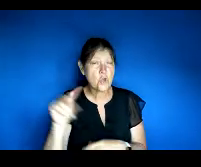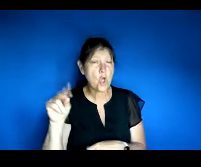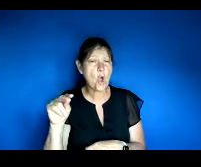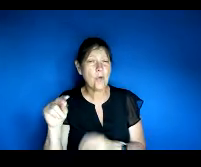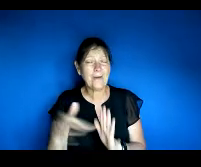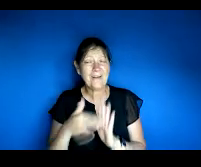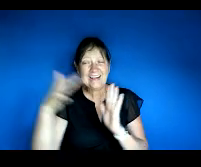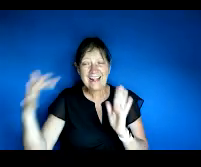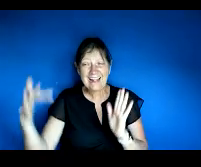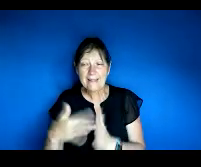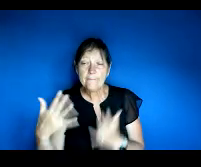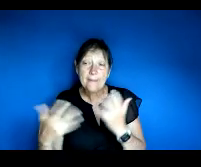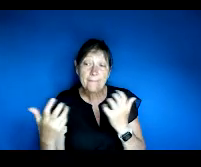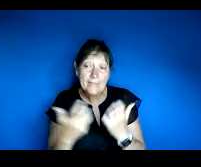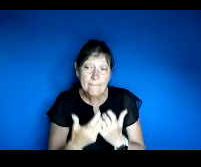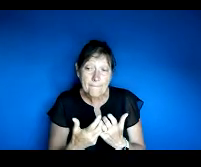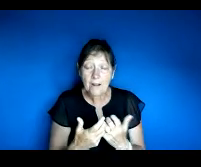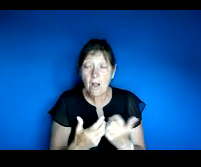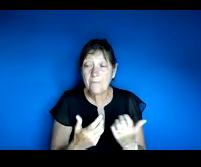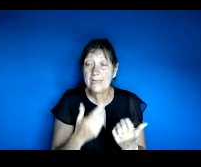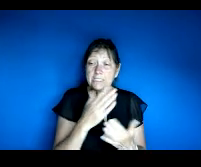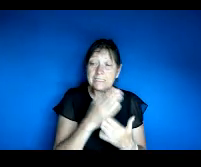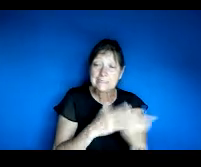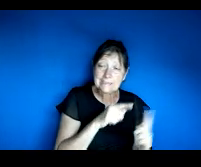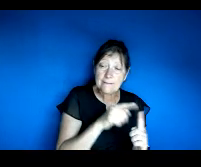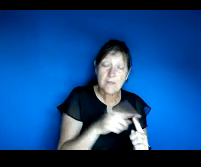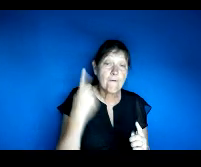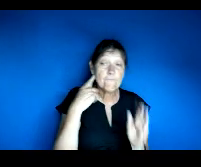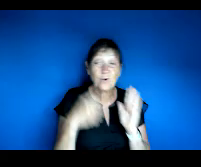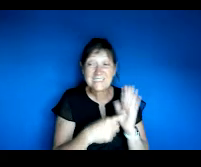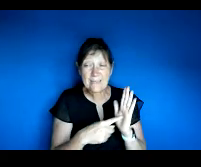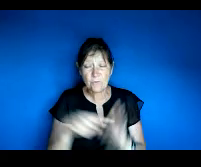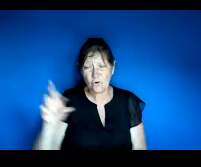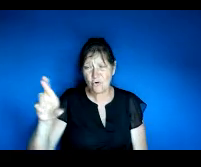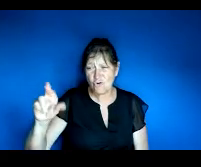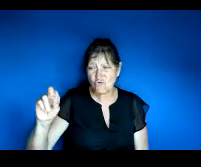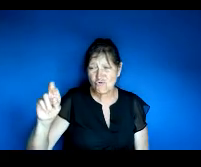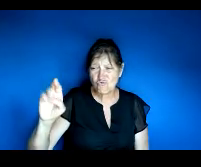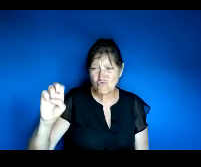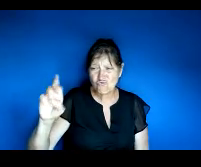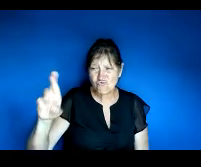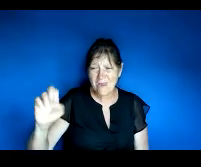with some accommodations than others. For example, it would be really rare with extended time. But an easy example would be,